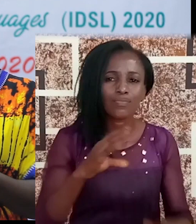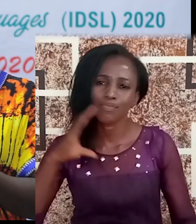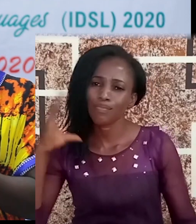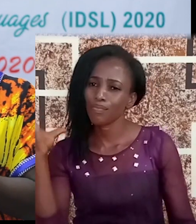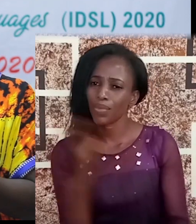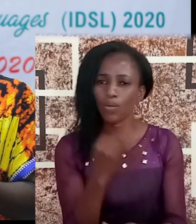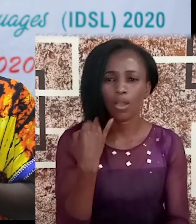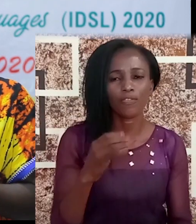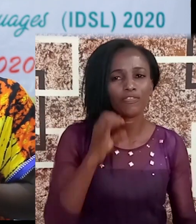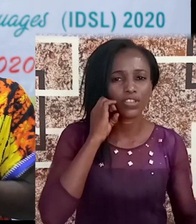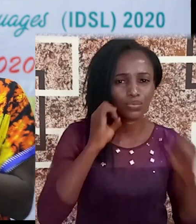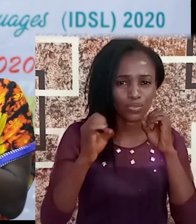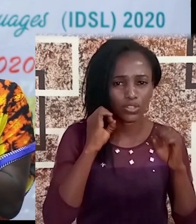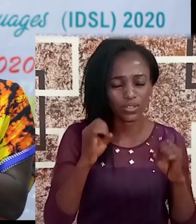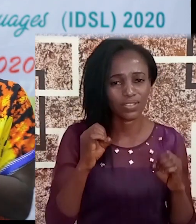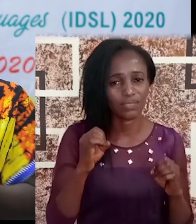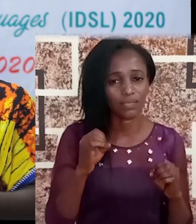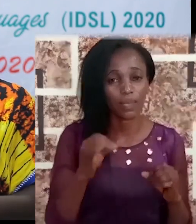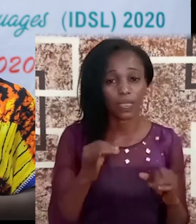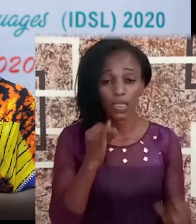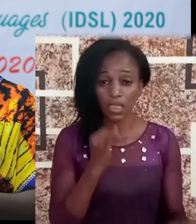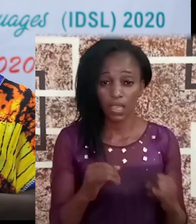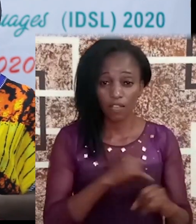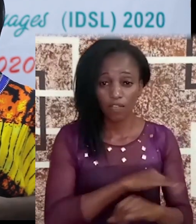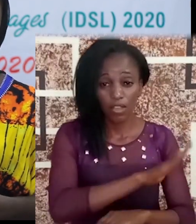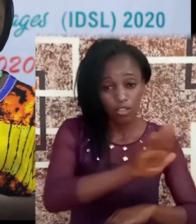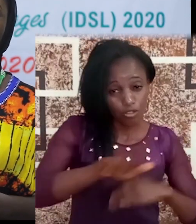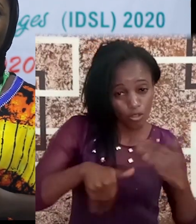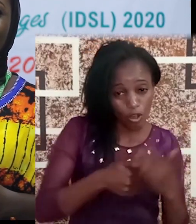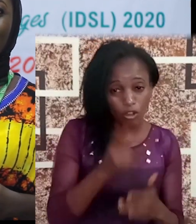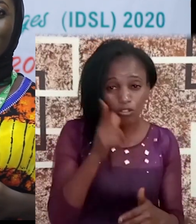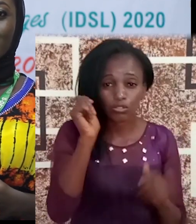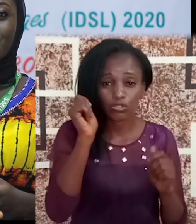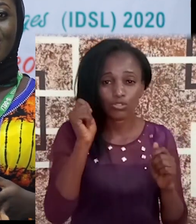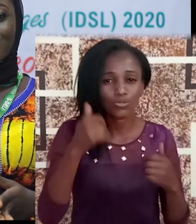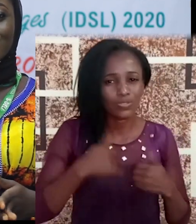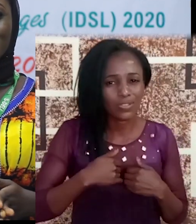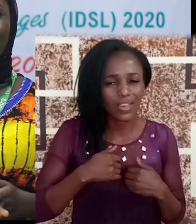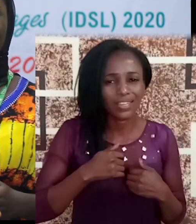If at all you had just a little knowledge of it, just a bit, then that feeling of mutual relationship..